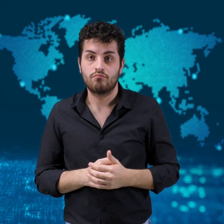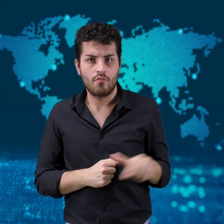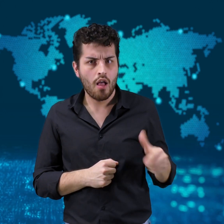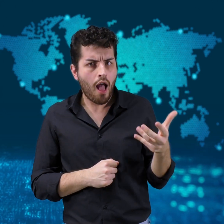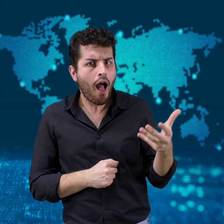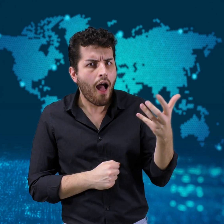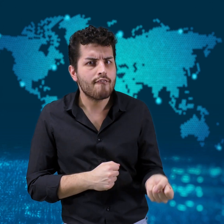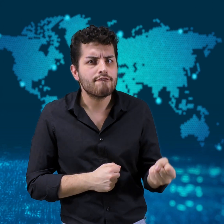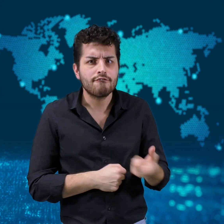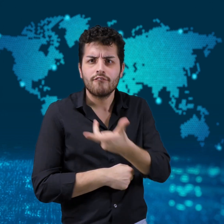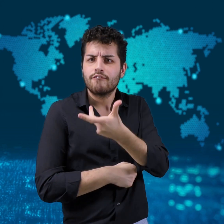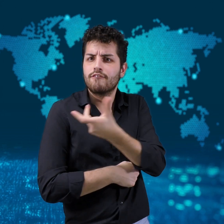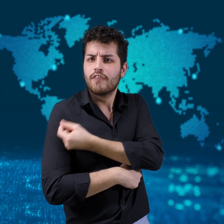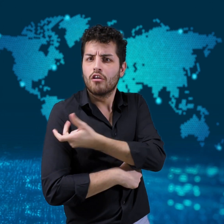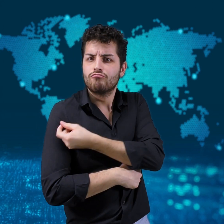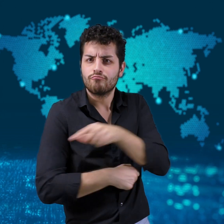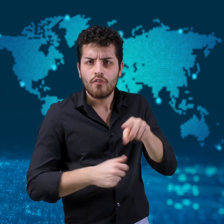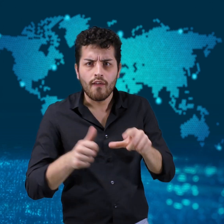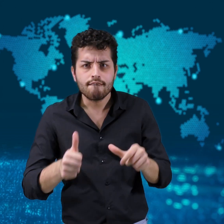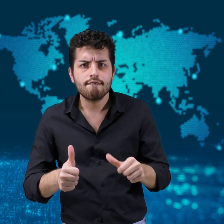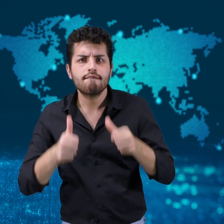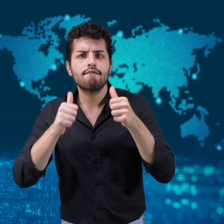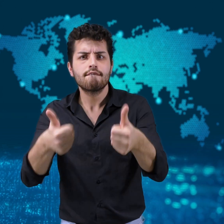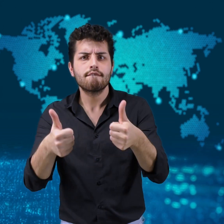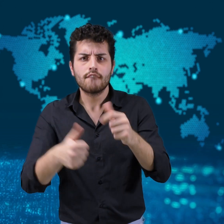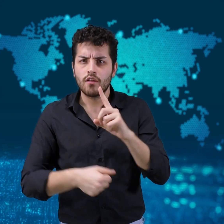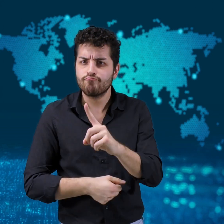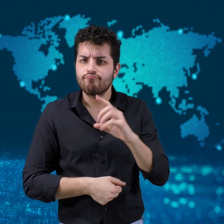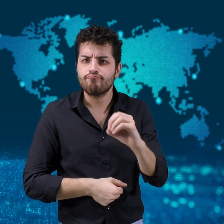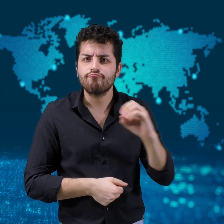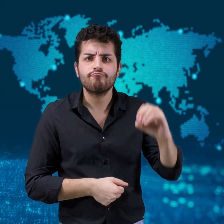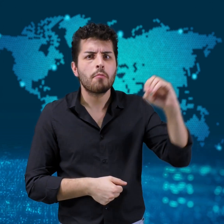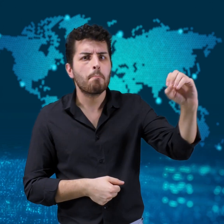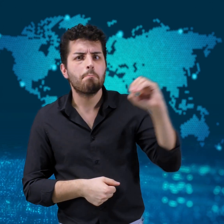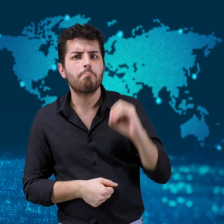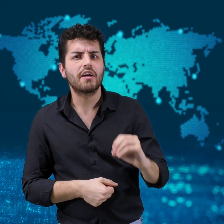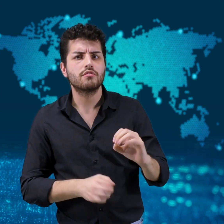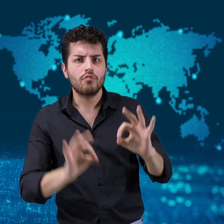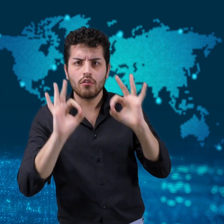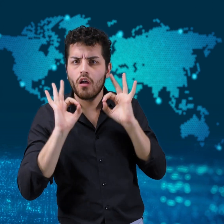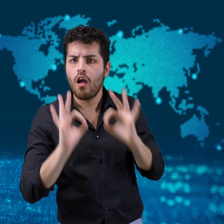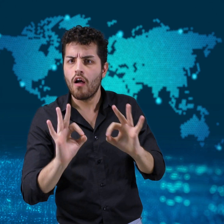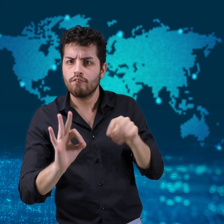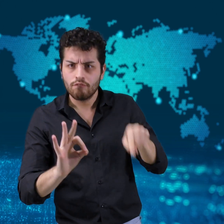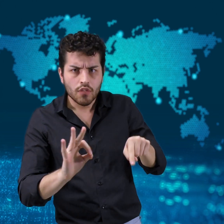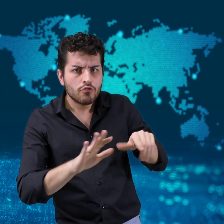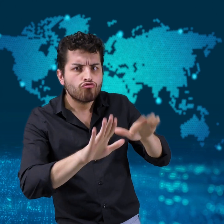Though the vaccine is nearly 100% effective,